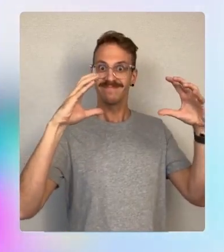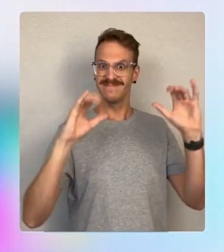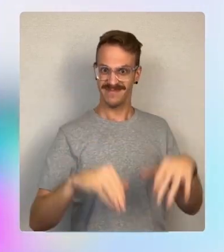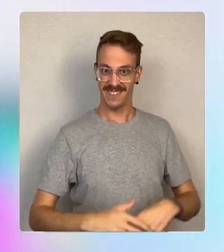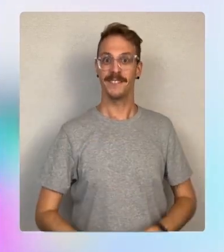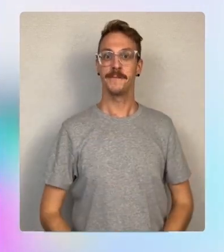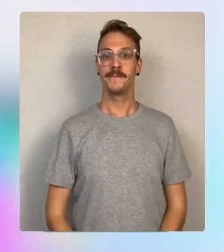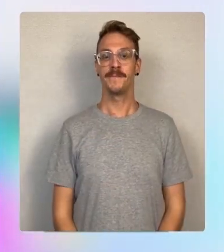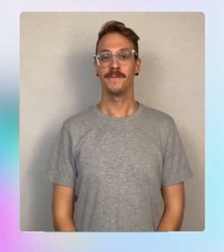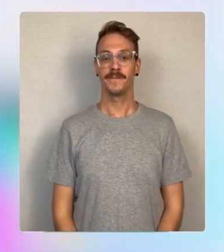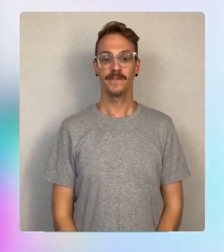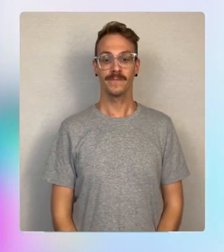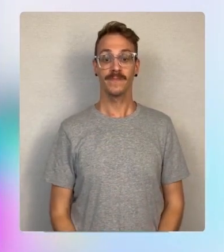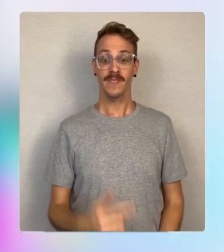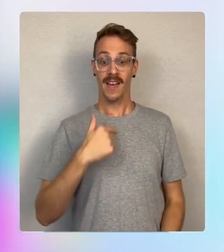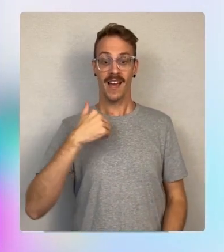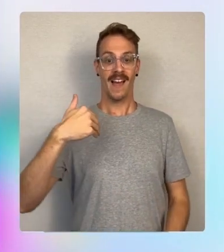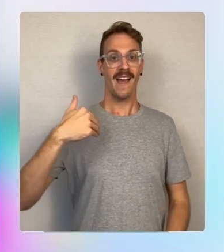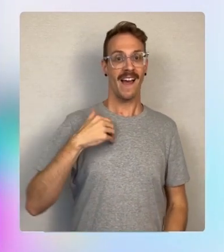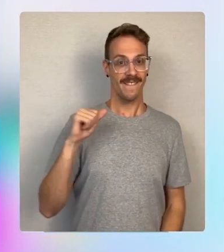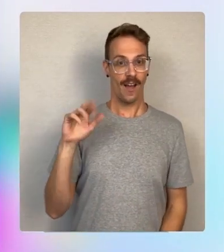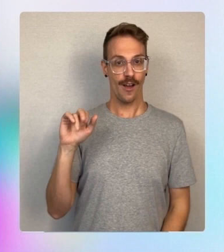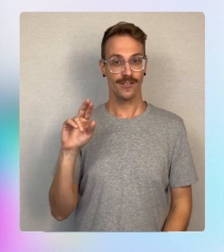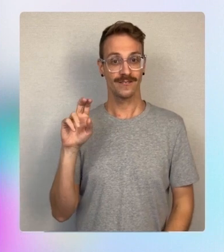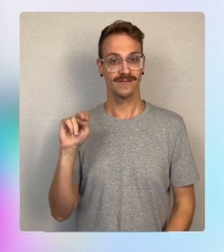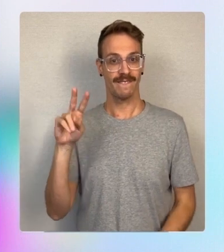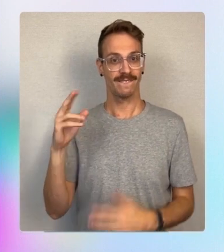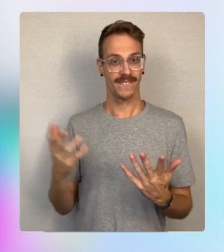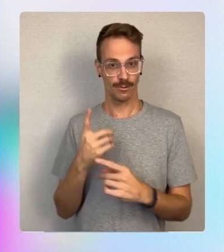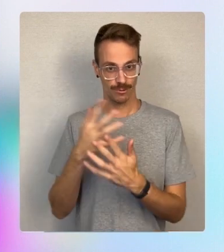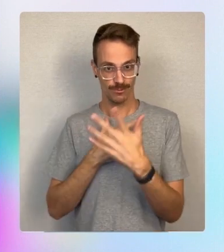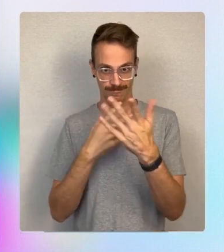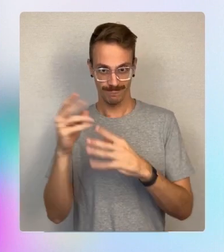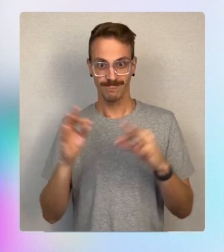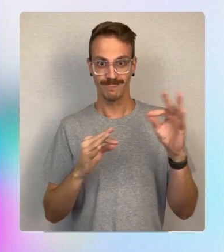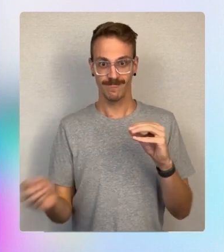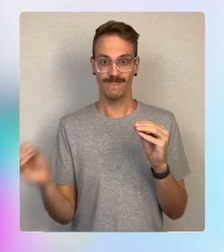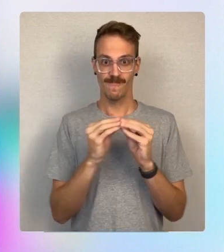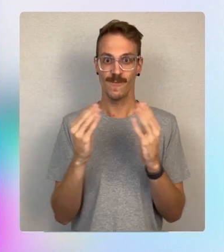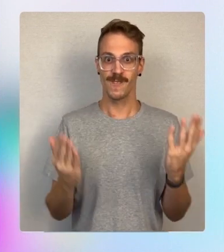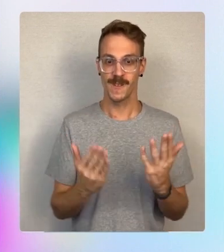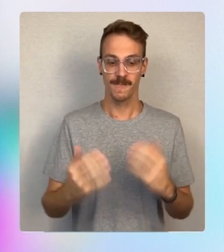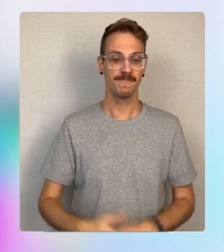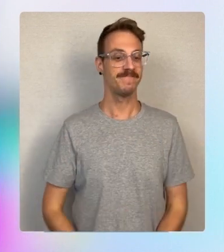I have Avinav here to tell us more about color passthrough. Thanks Sarthak.